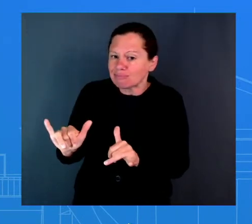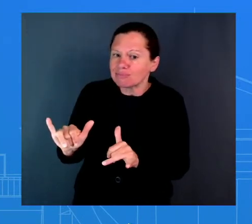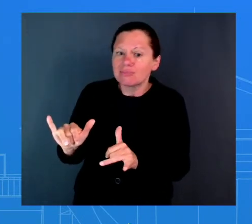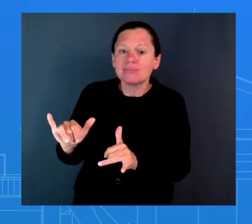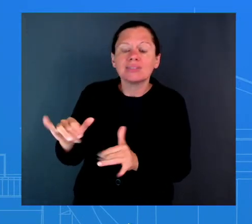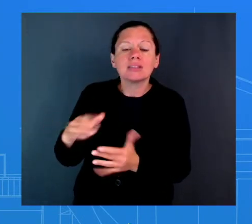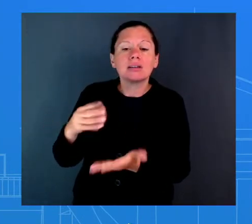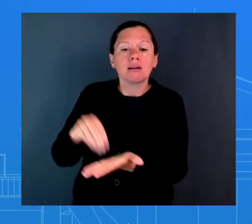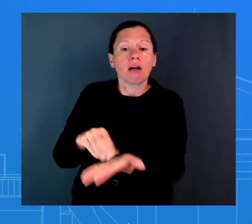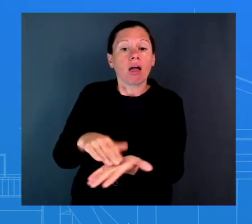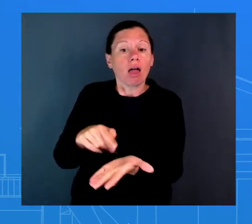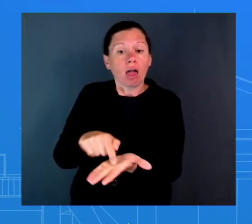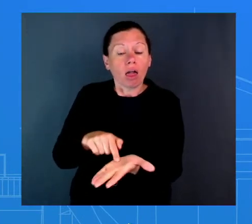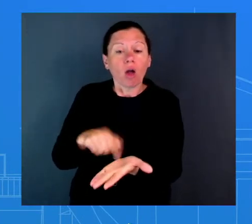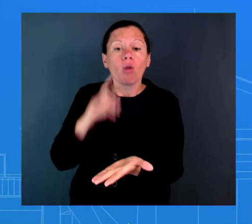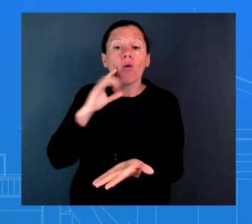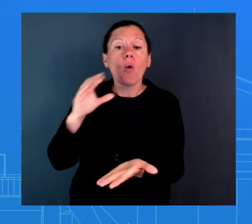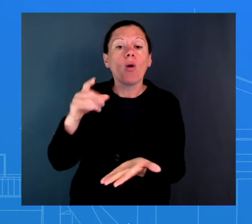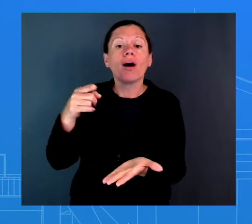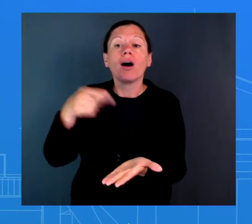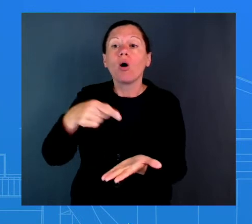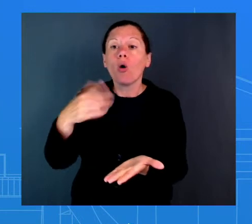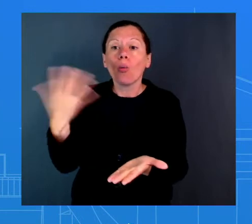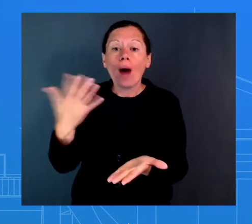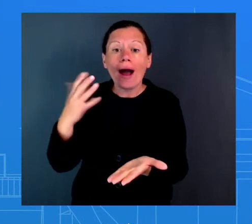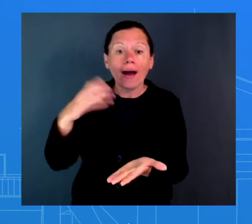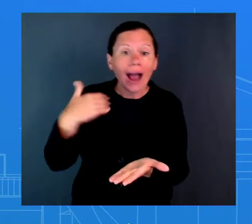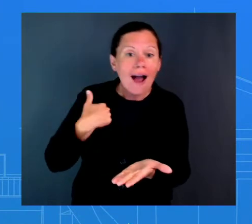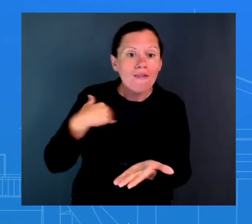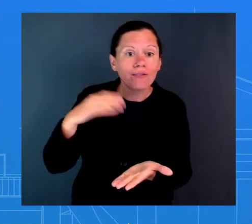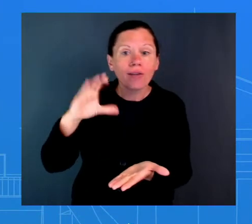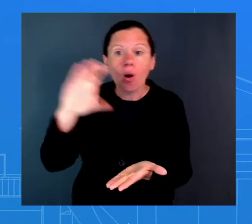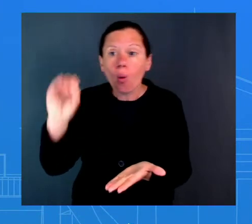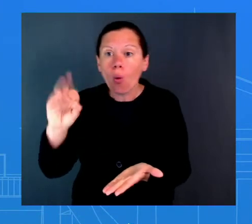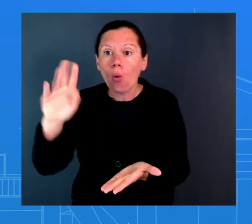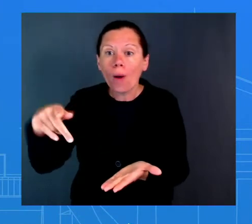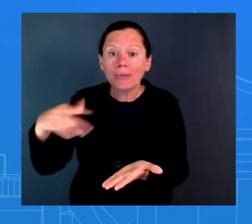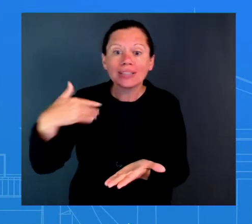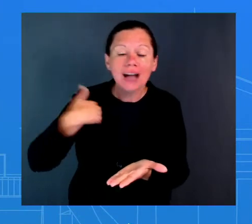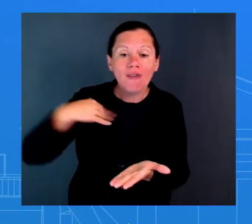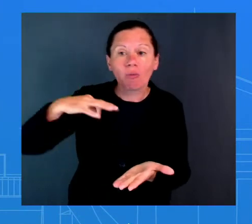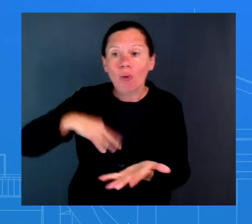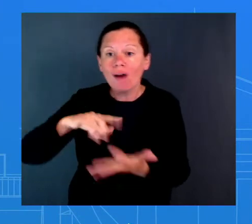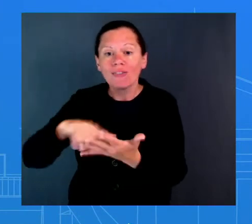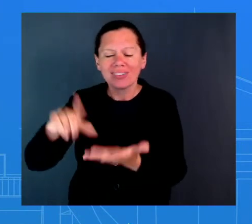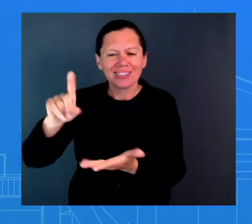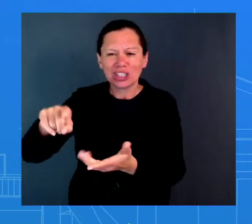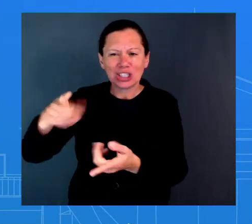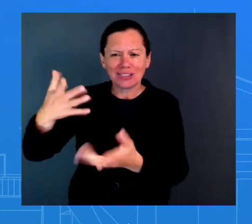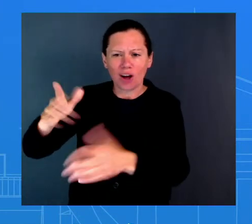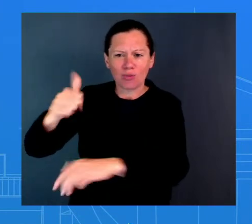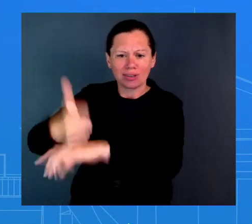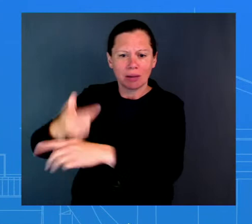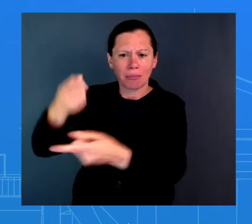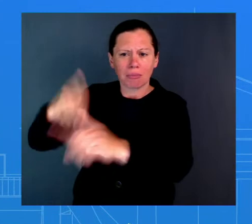You've heard that from me and you've heard that from others here in the administration. And he's going to obviously continue to get daily briefings from his --